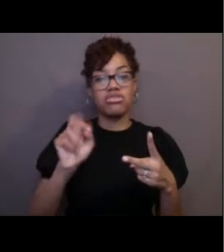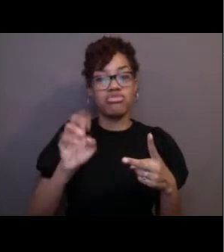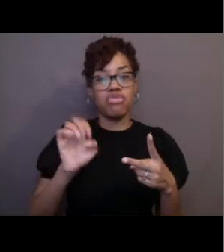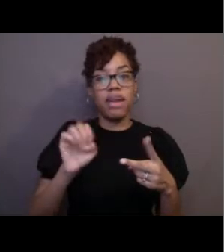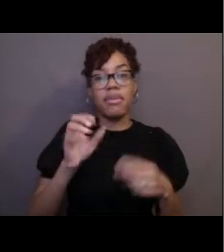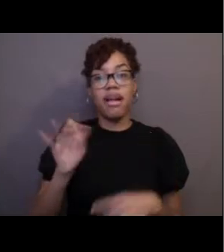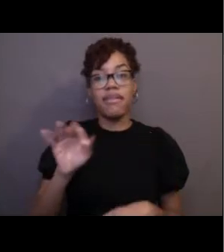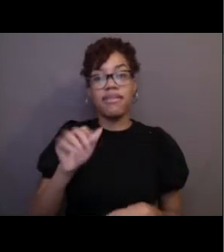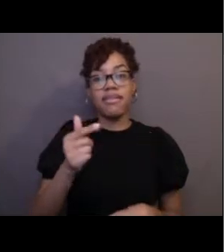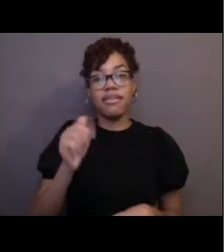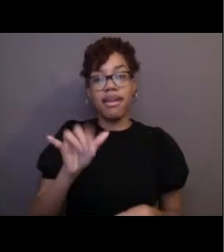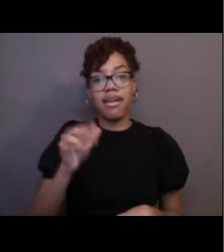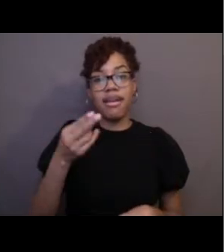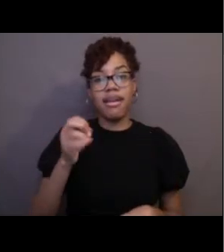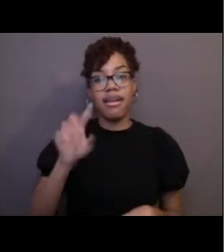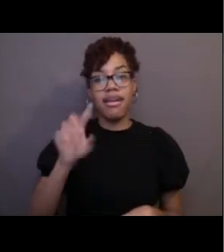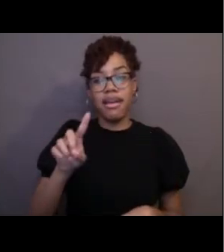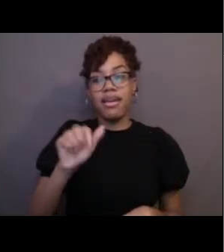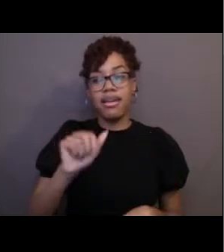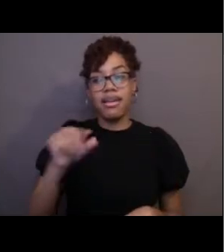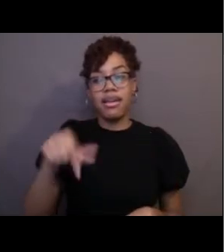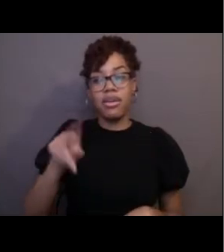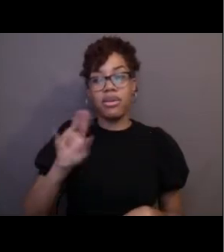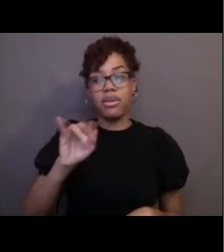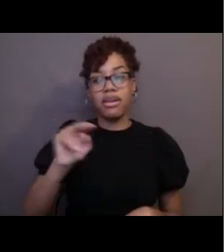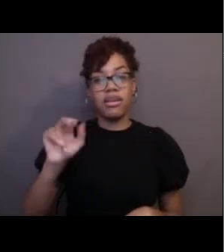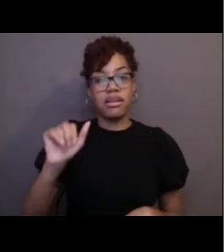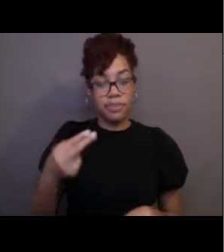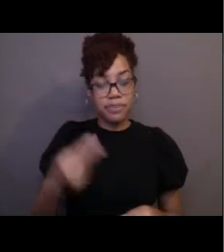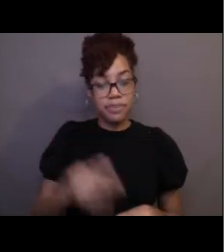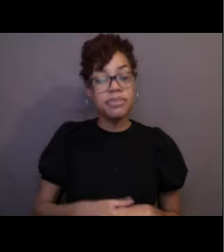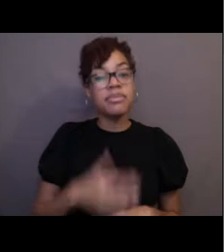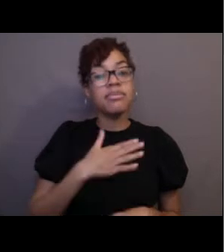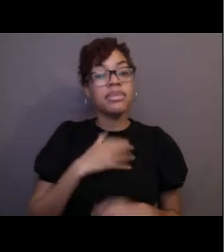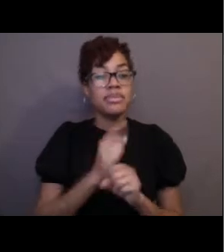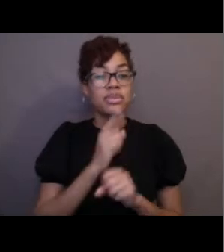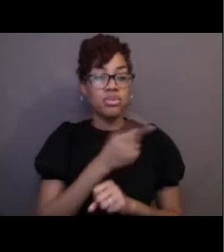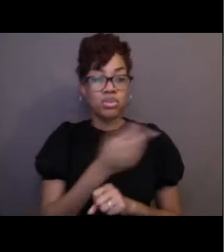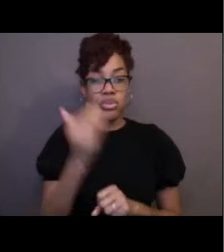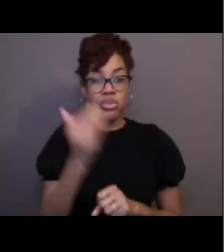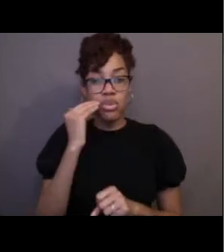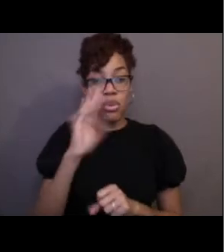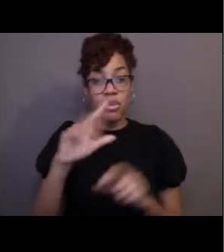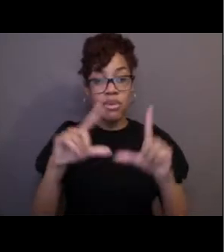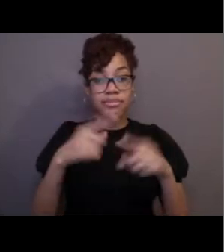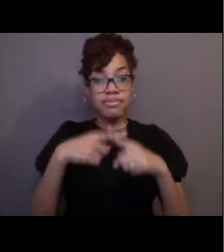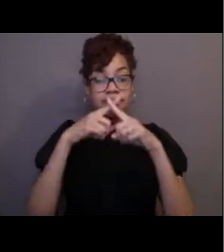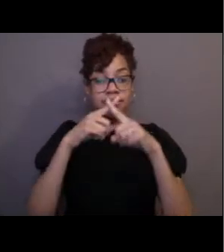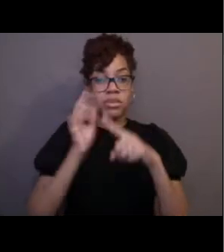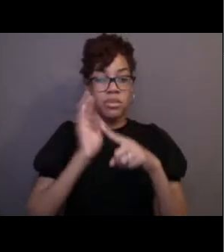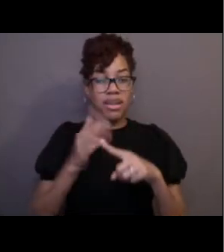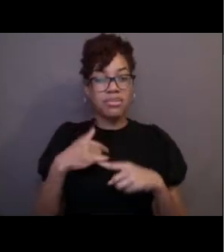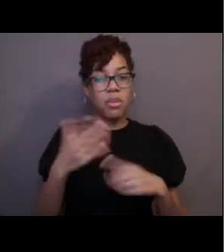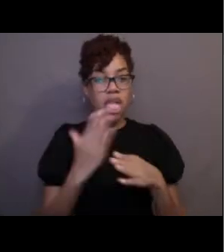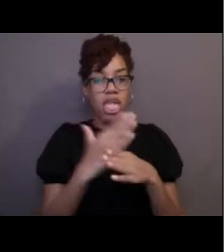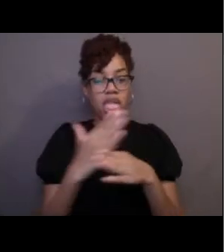because we have a lot of people on the line and we want to make sure we can hear him. However, that box where you wrote where you're from, please write your questions as we go along.